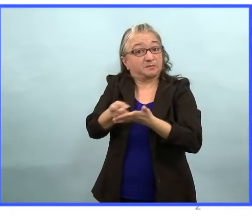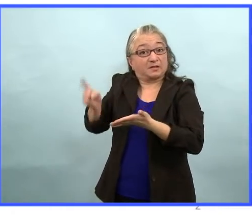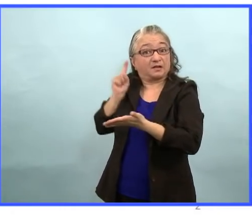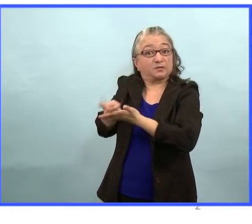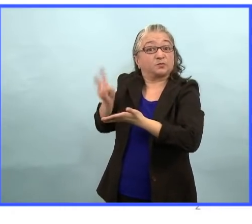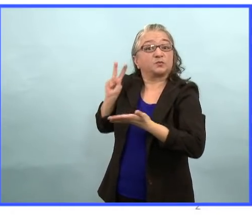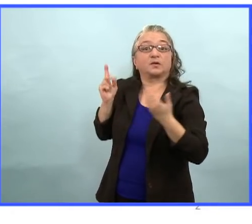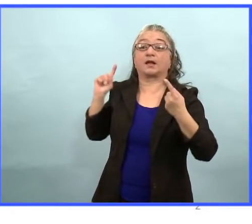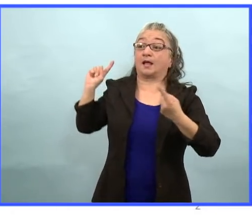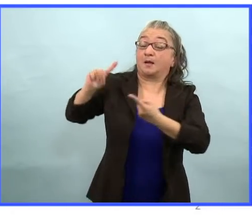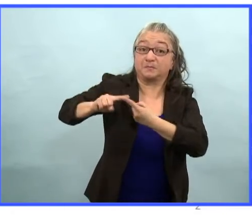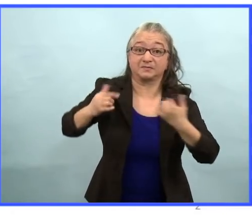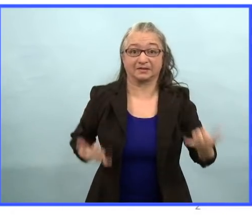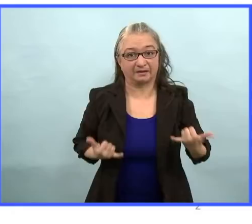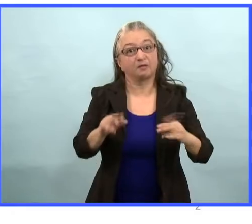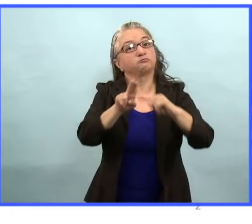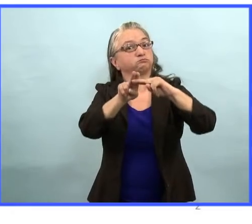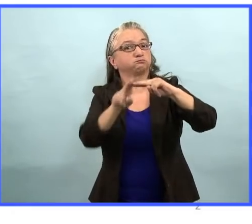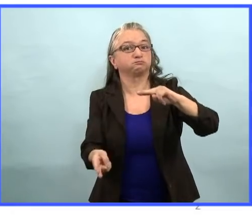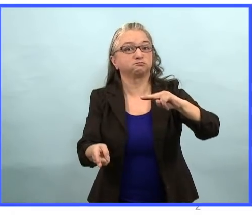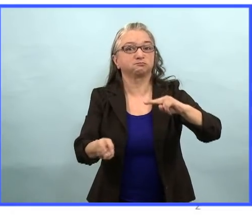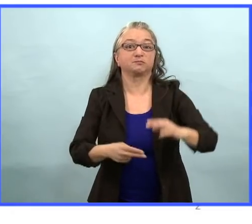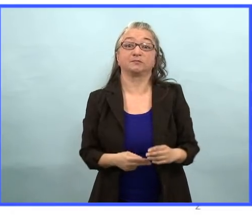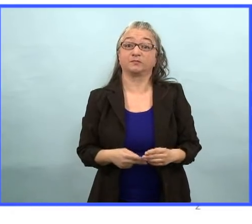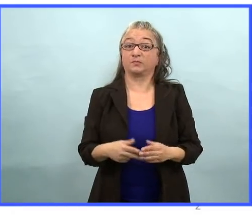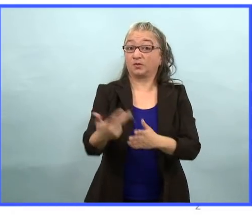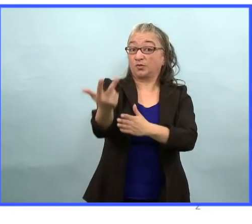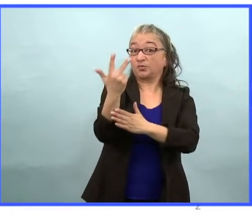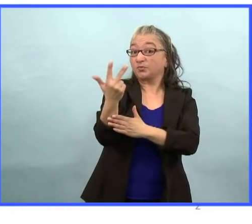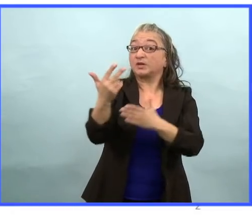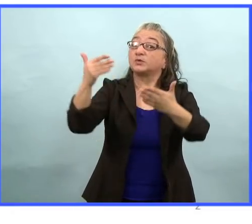we had three new coveted positive patients admitted to icu yesterday